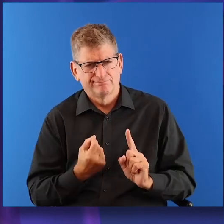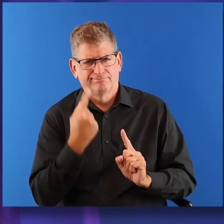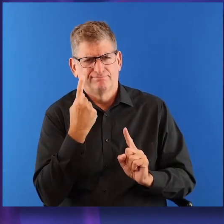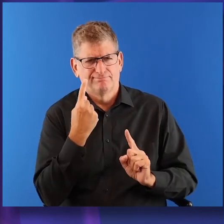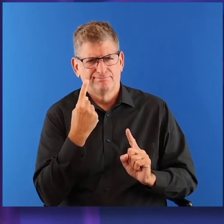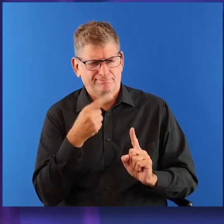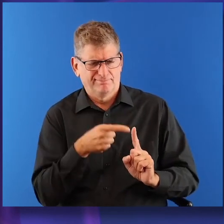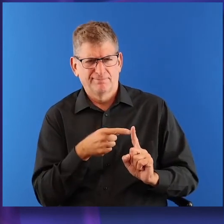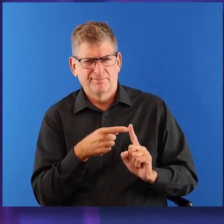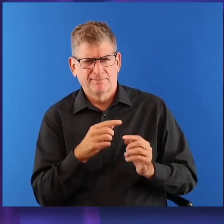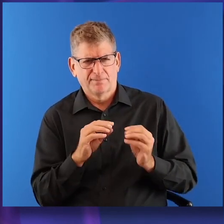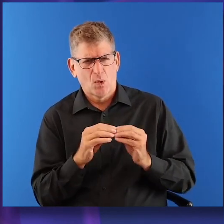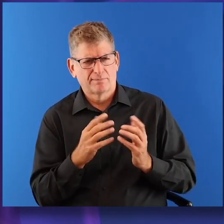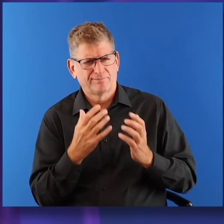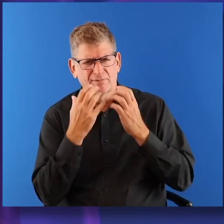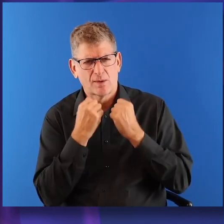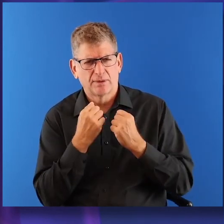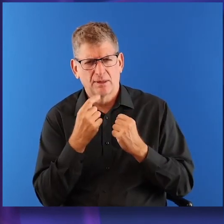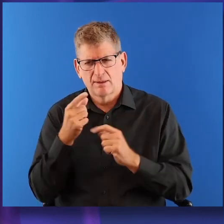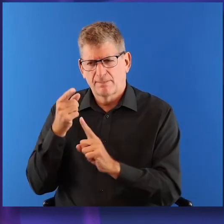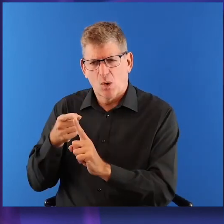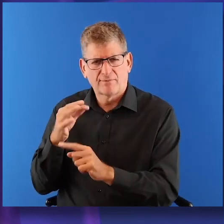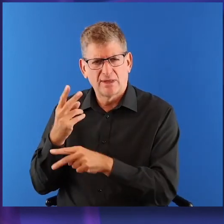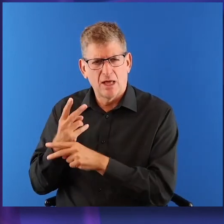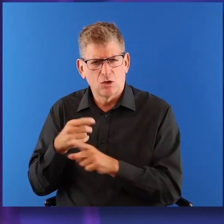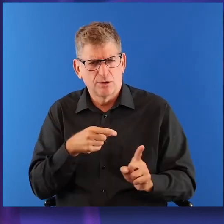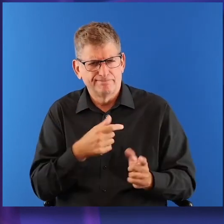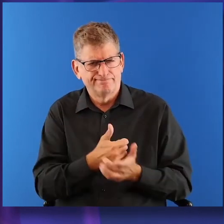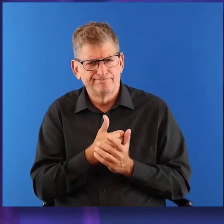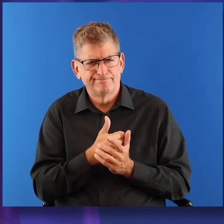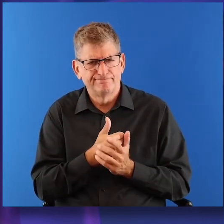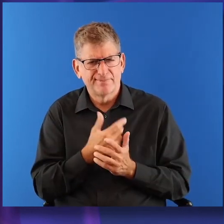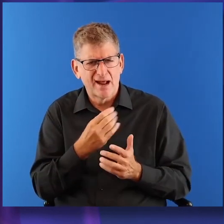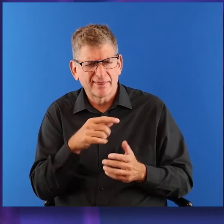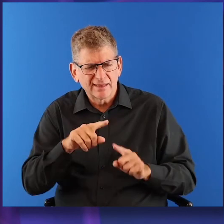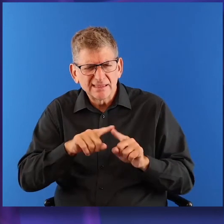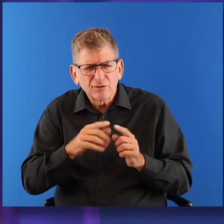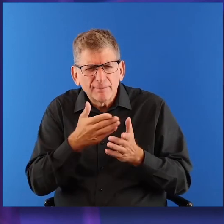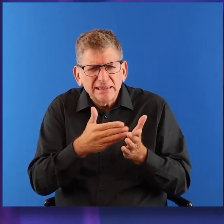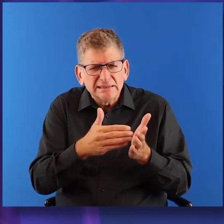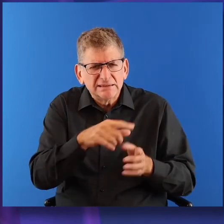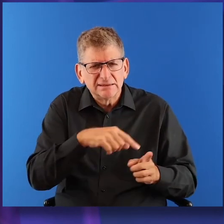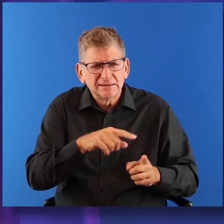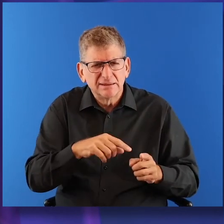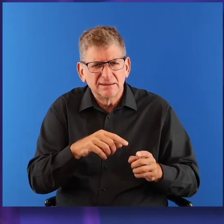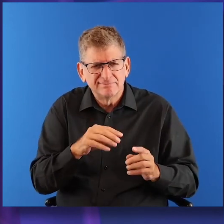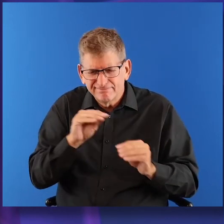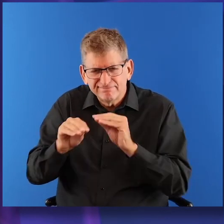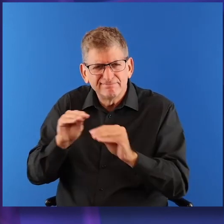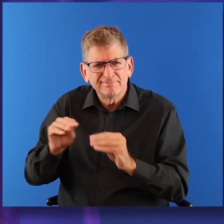really gain insights that can be valuable at the point of care, and embed those pieces back into